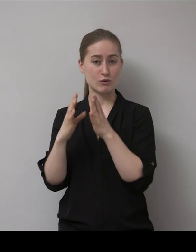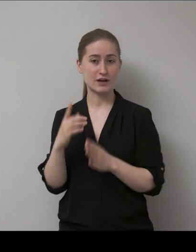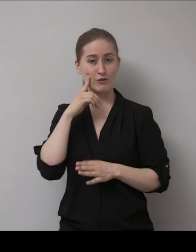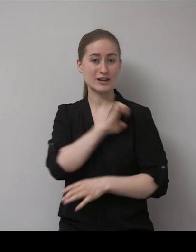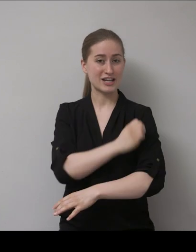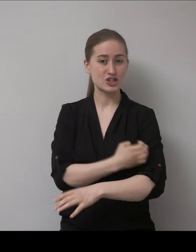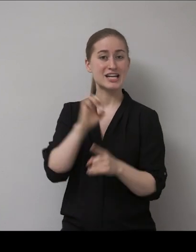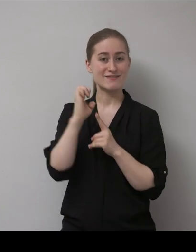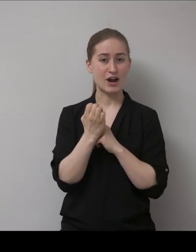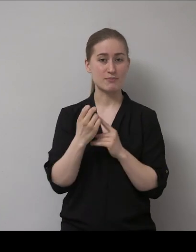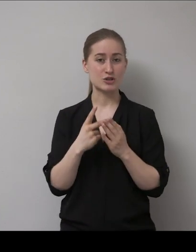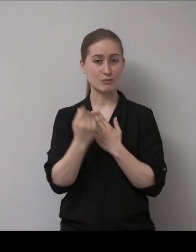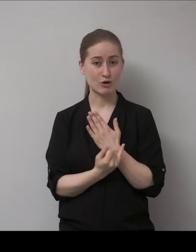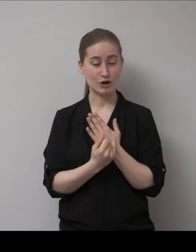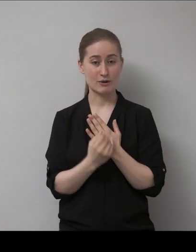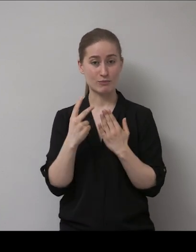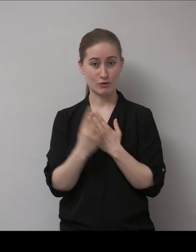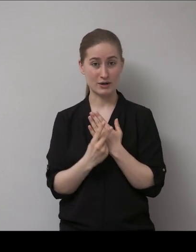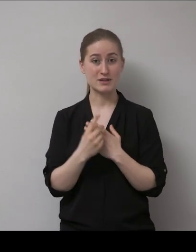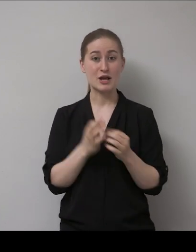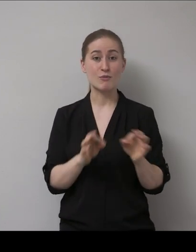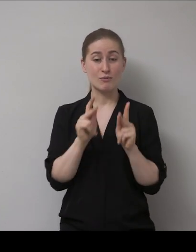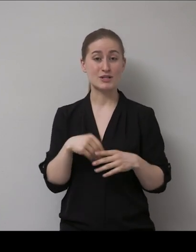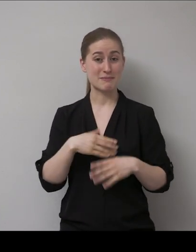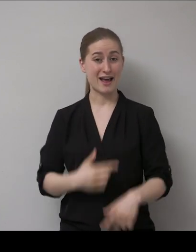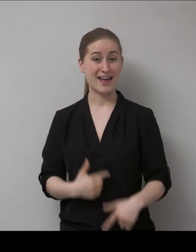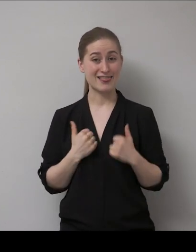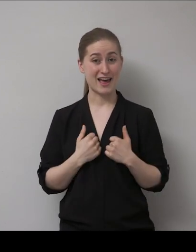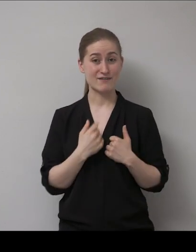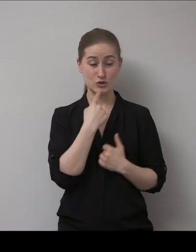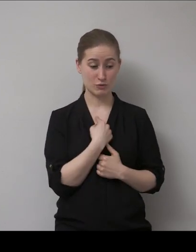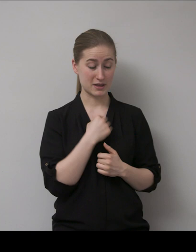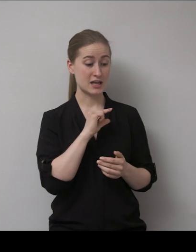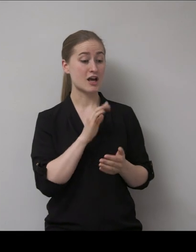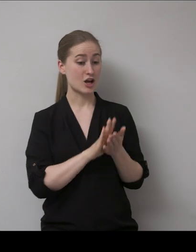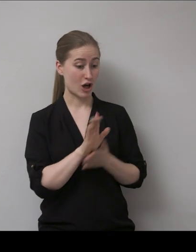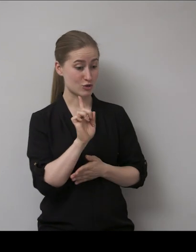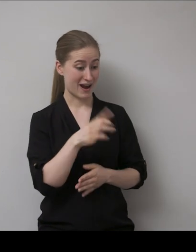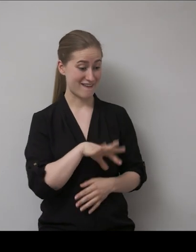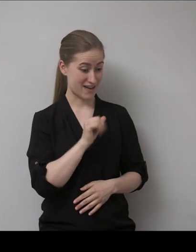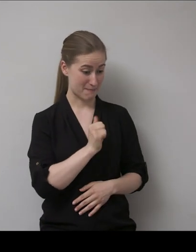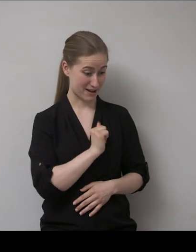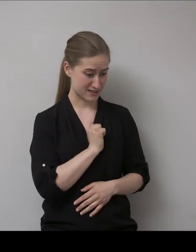An important person in my life once told me that college is where I will find myself. And by that statement,